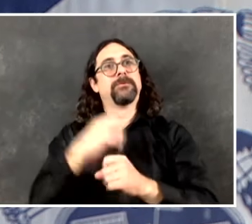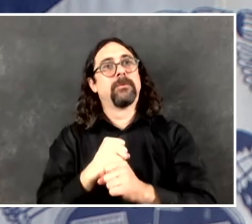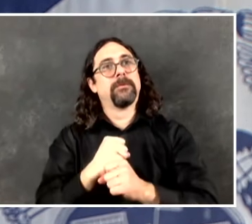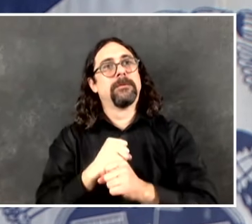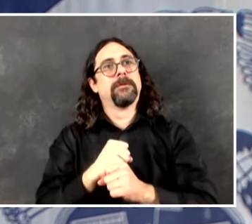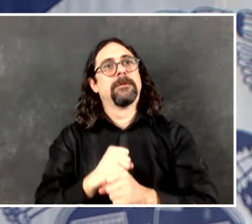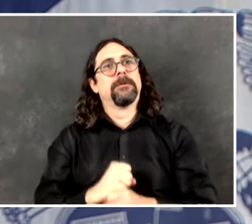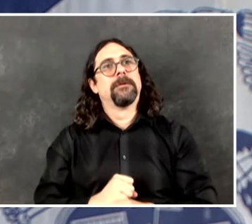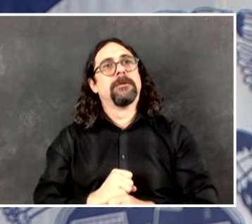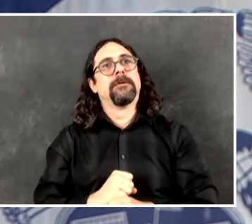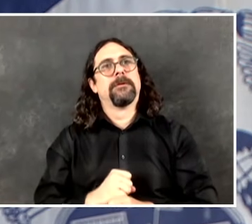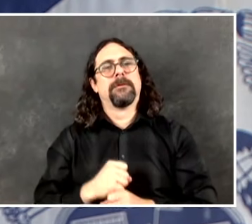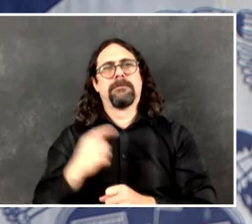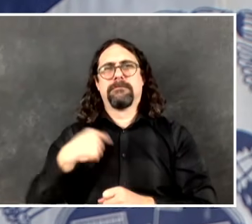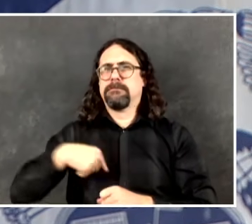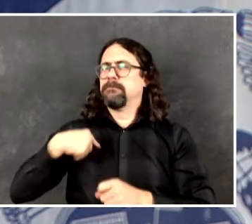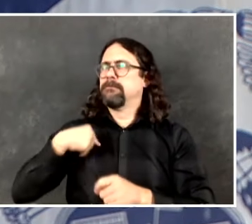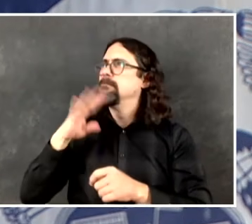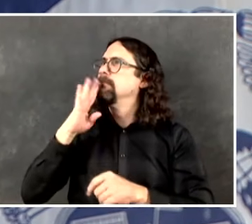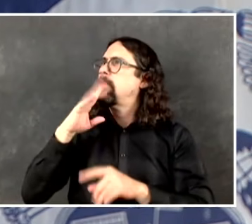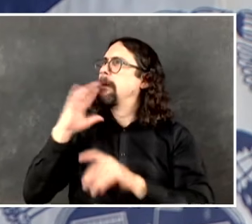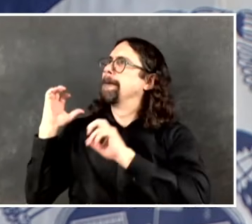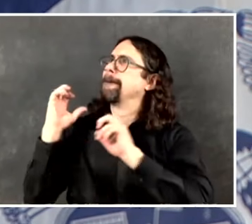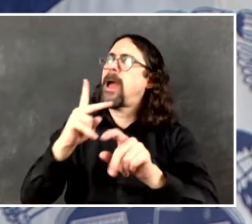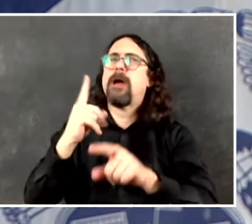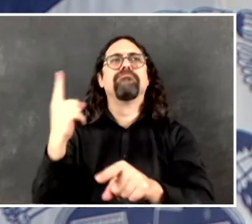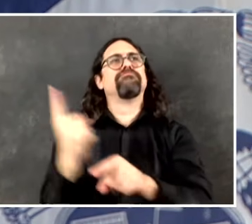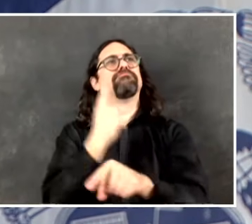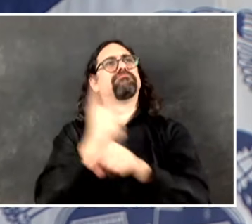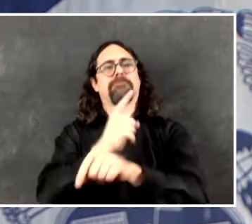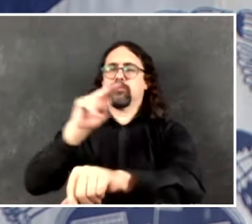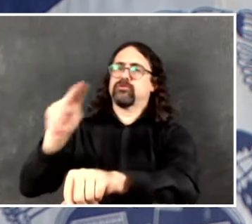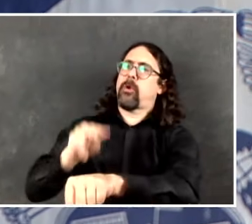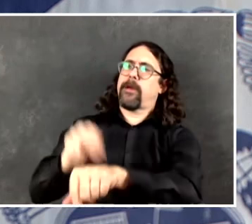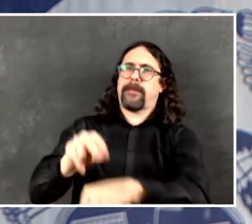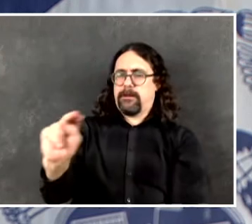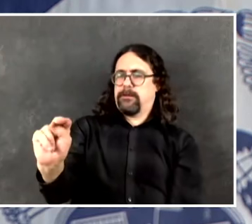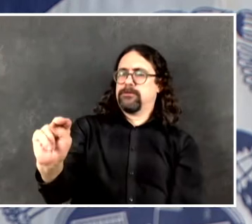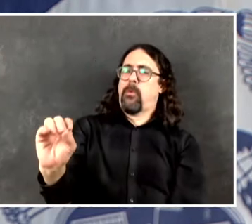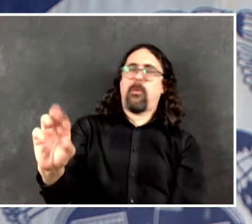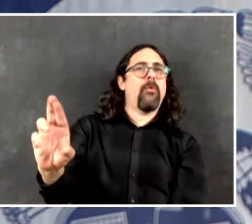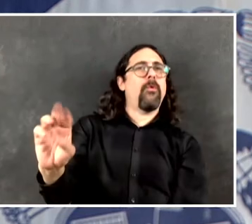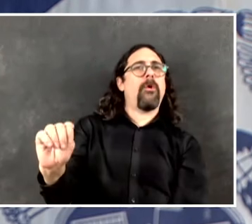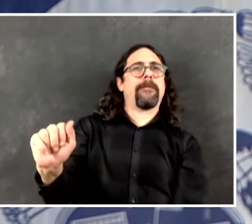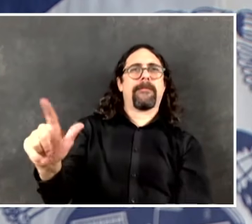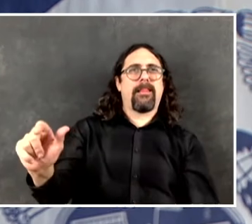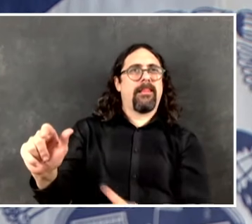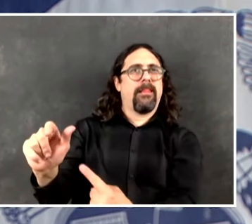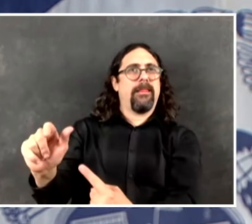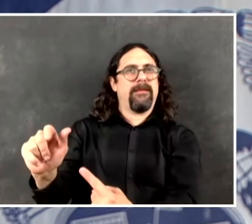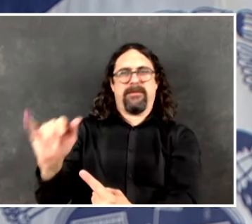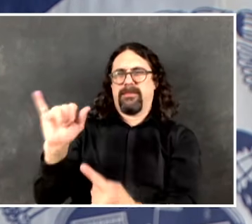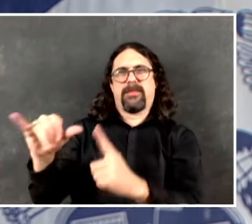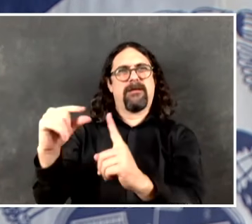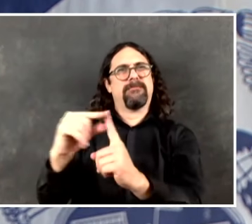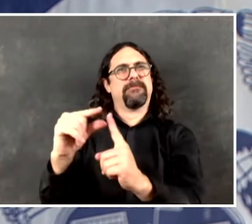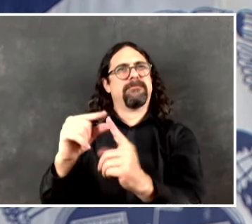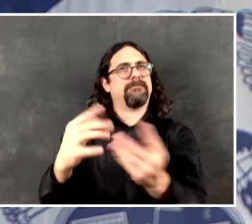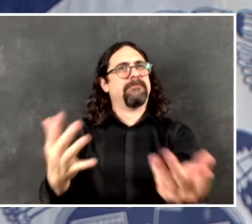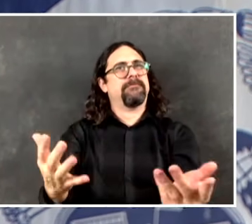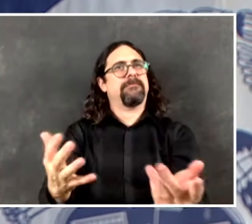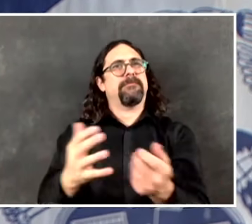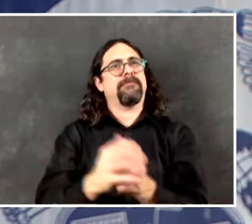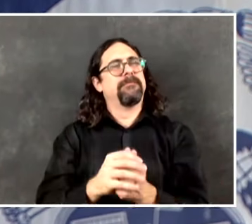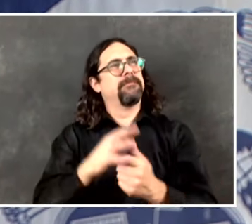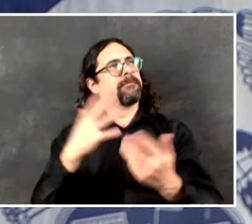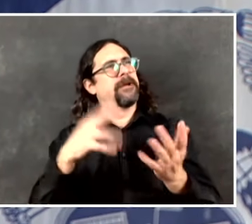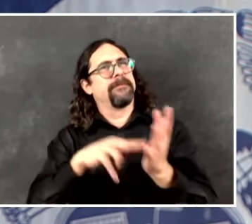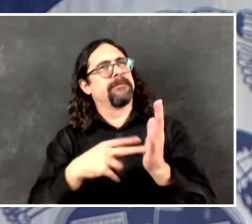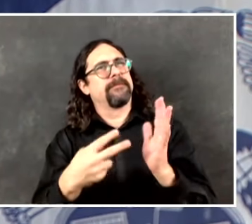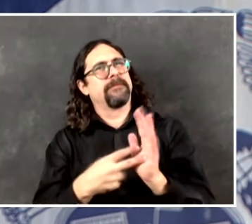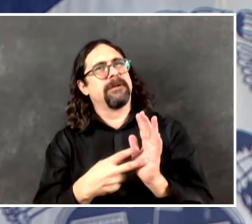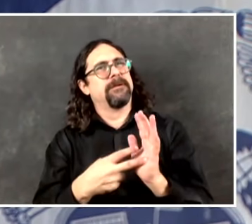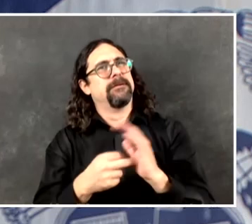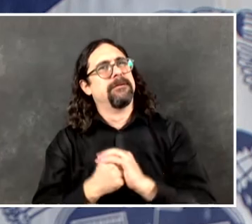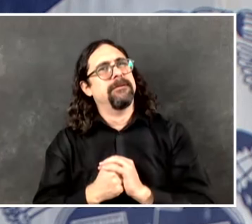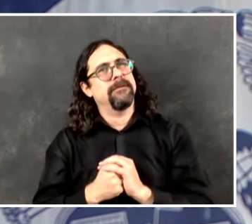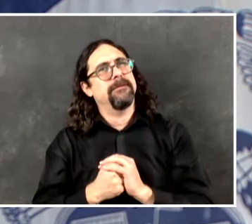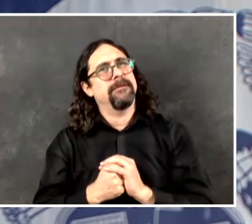I WANT TO FOCUS